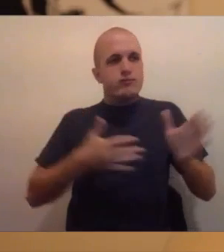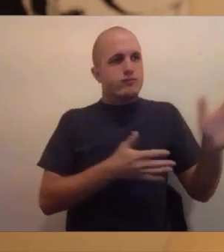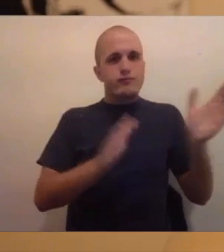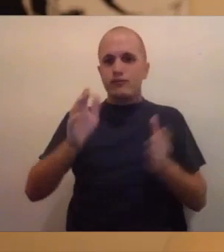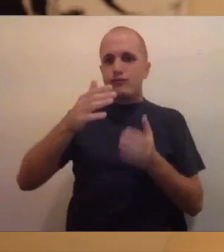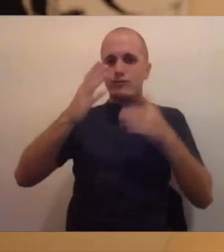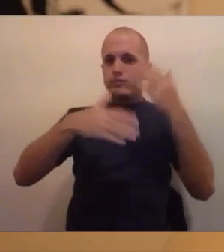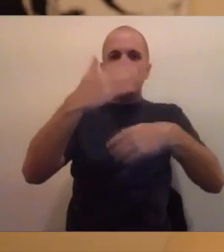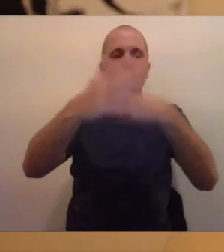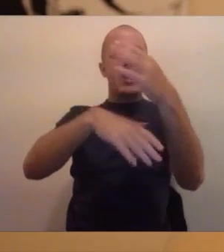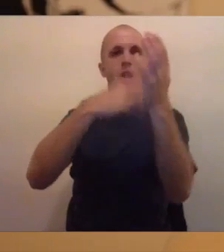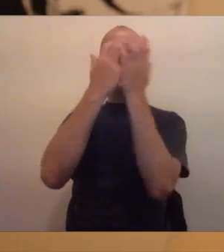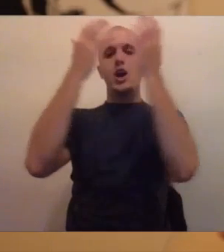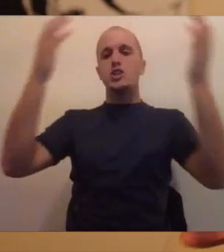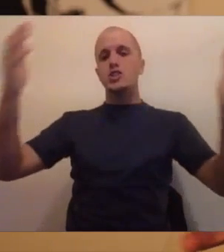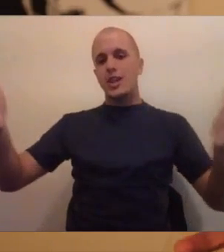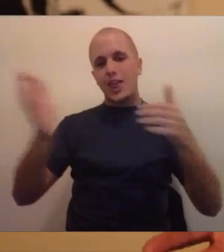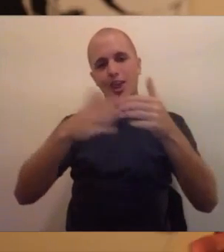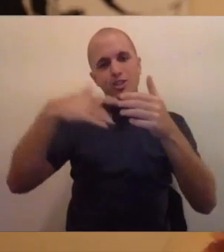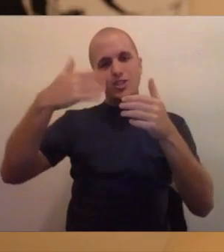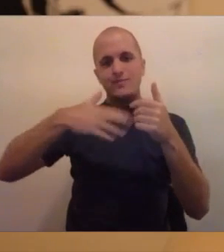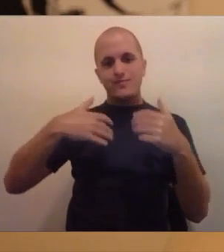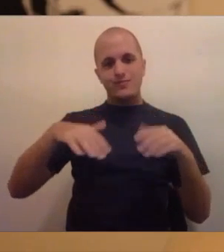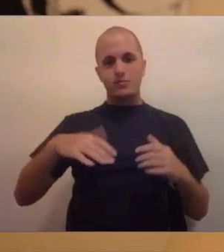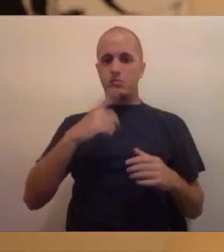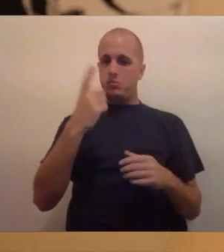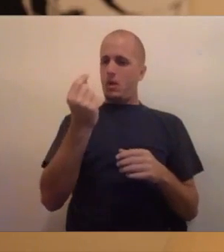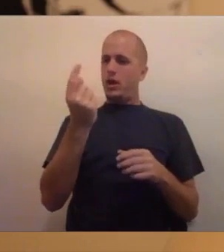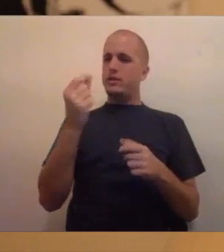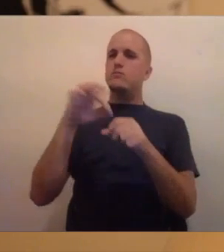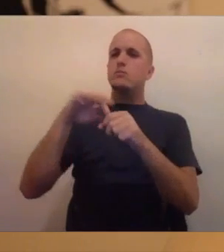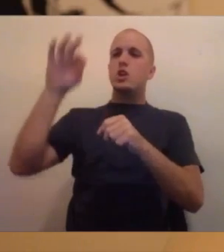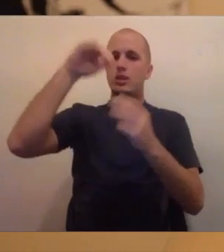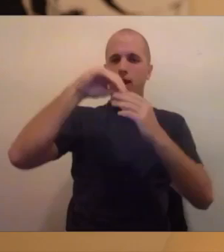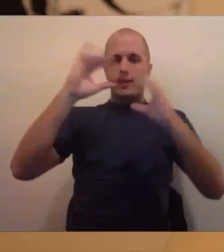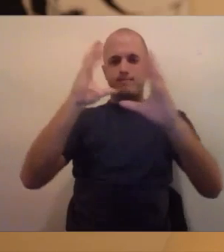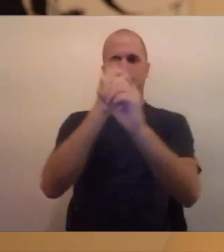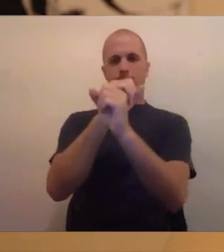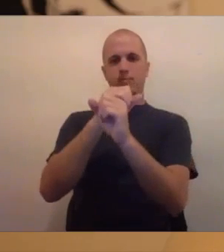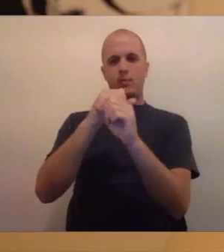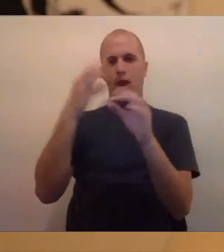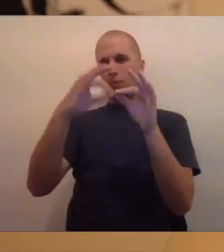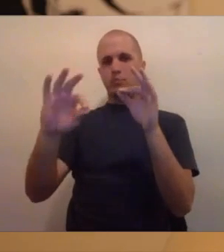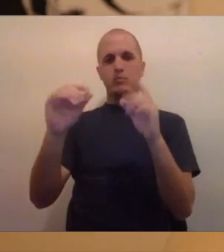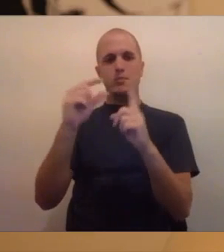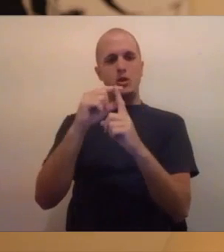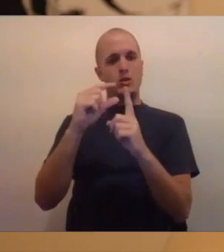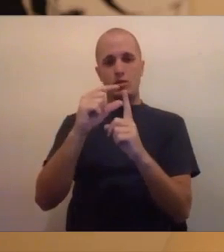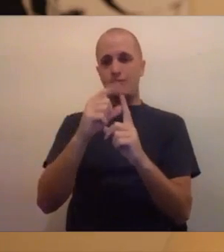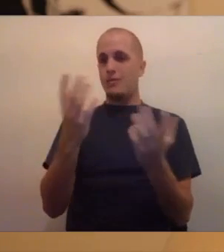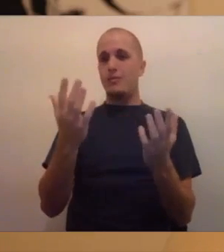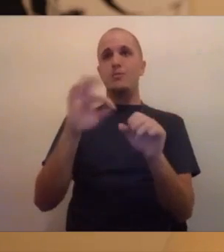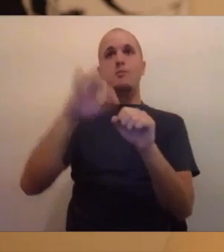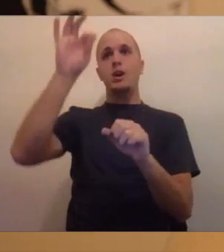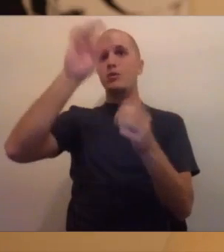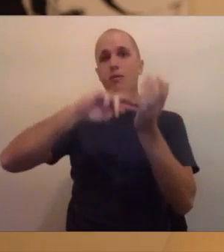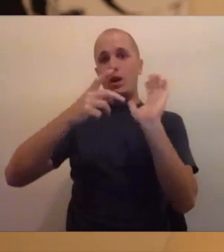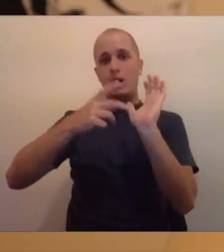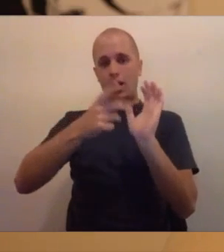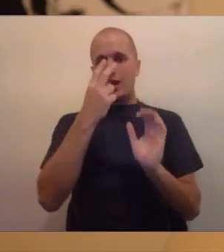And your life will flow very easily. What is spirituality in simple words?